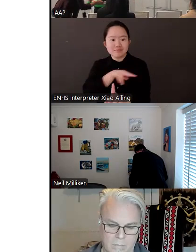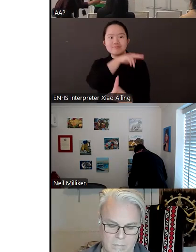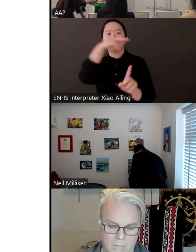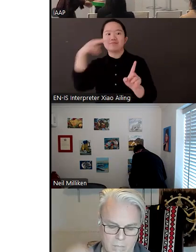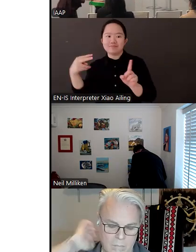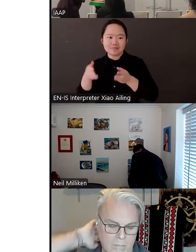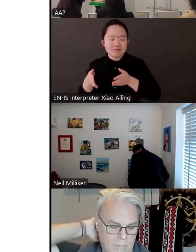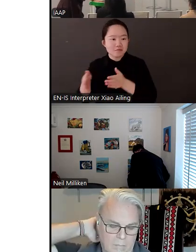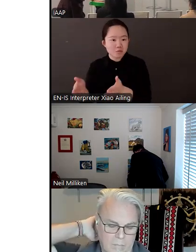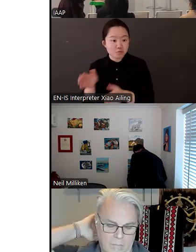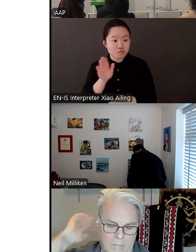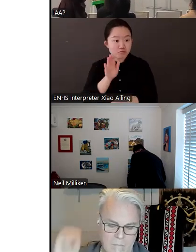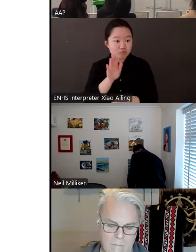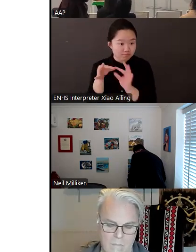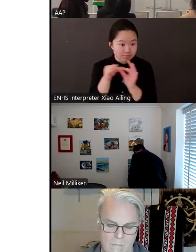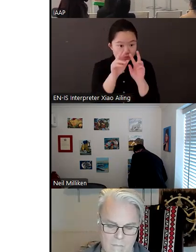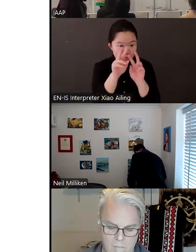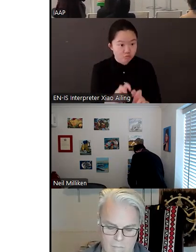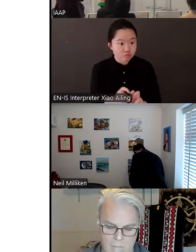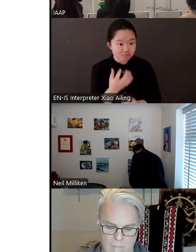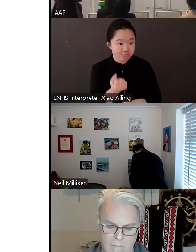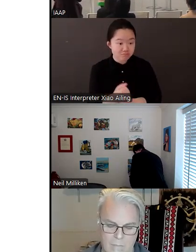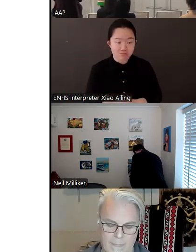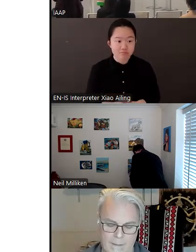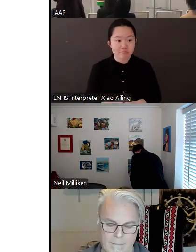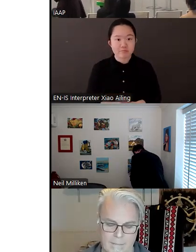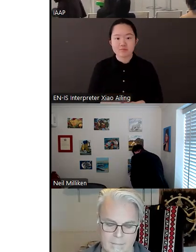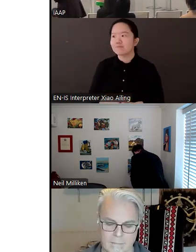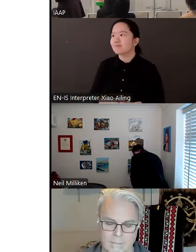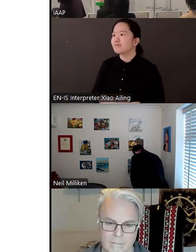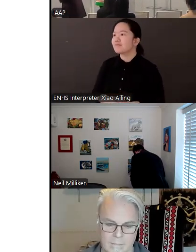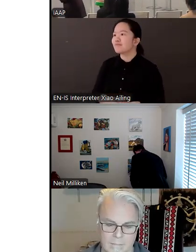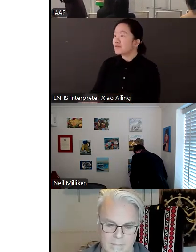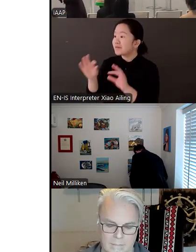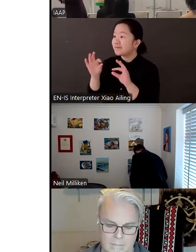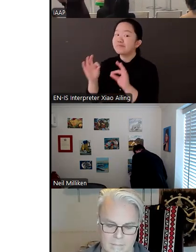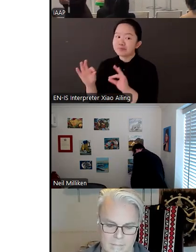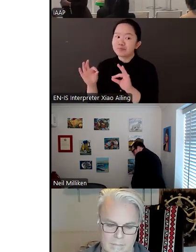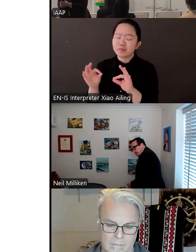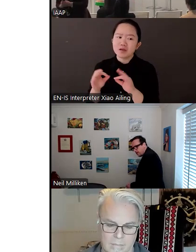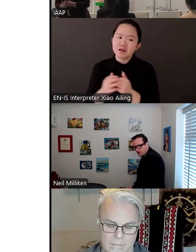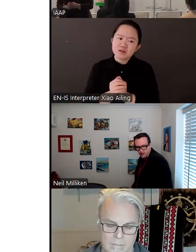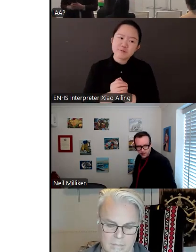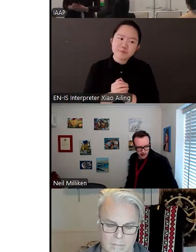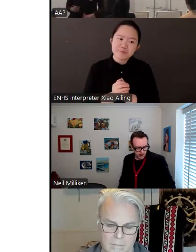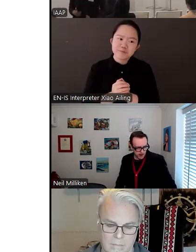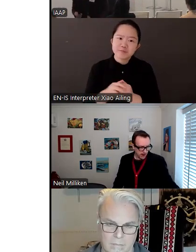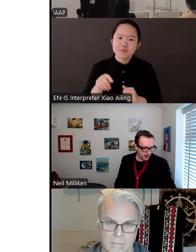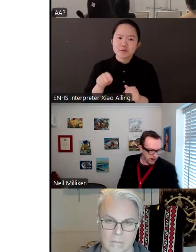I would say one of the things I think I found throughout the project was that often there are battles between the models, like which model